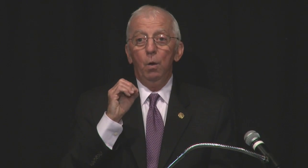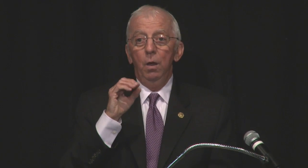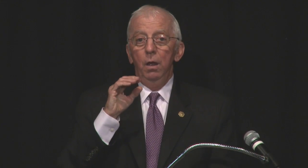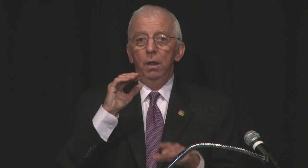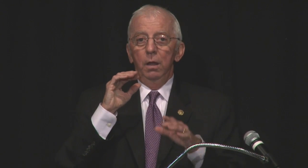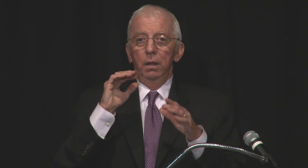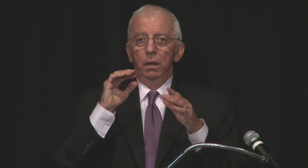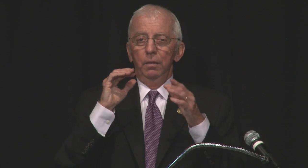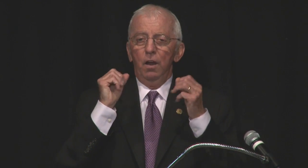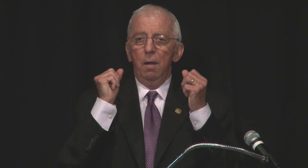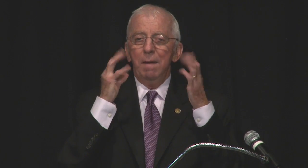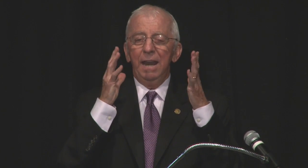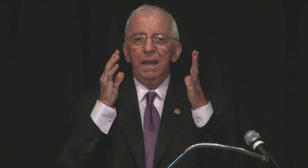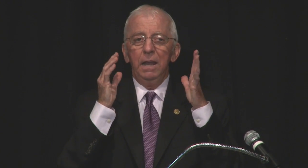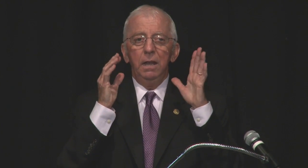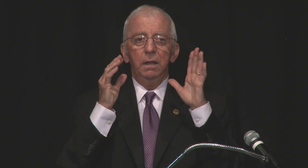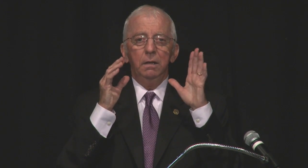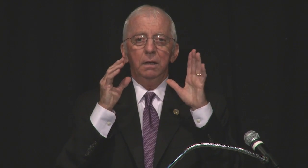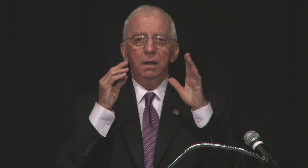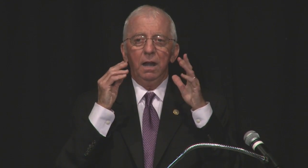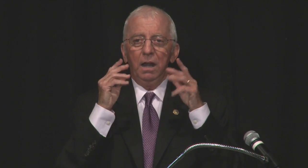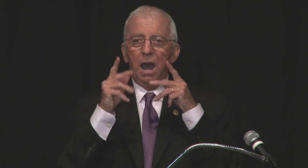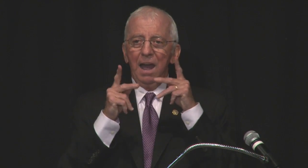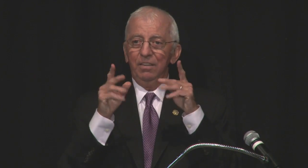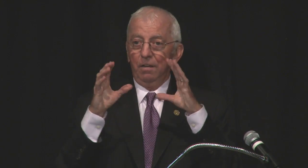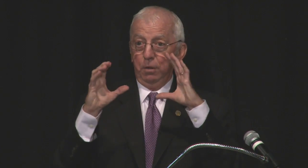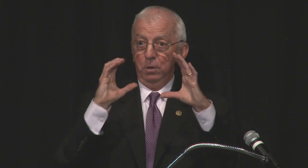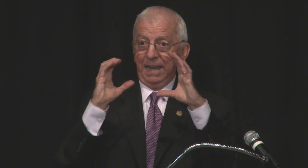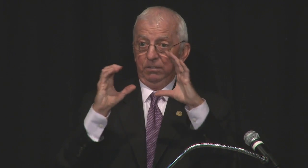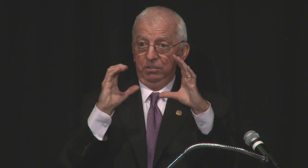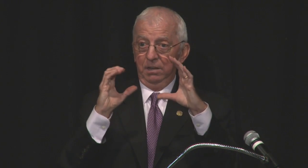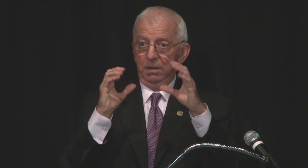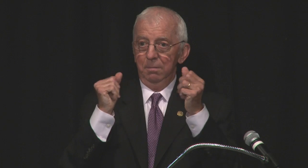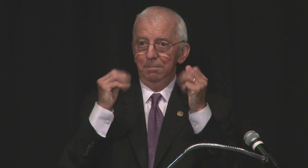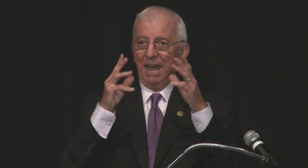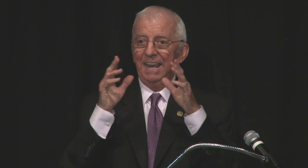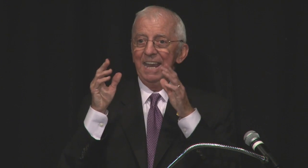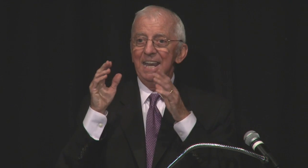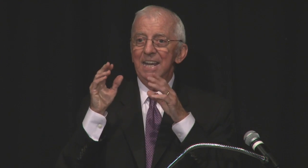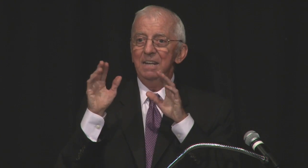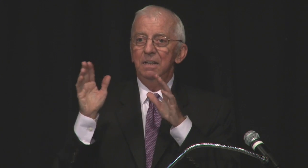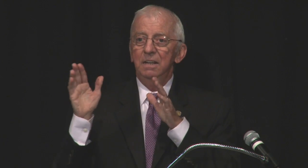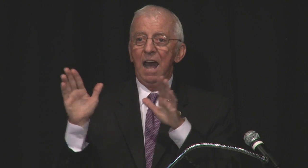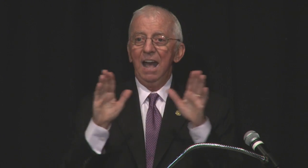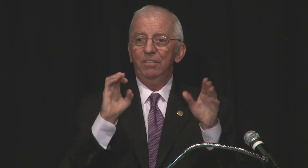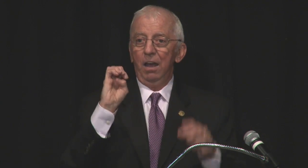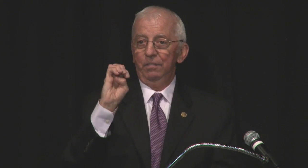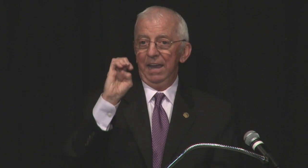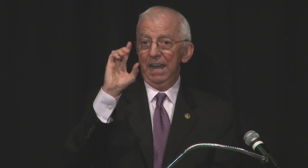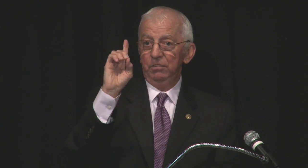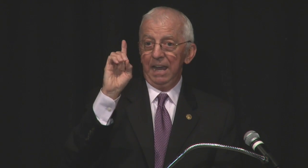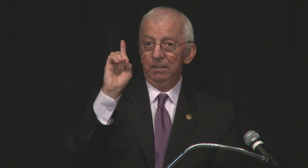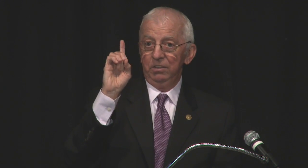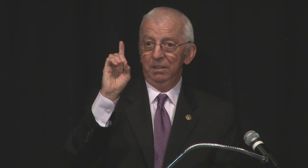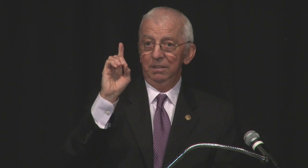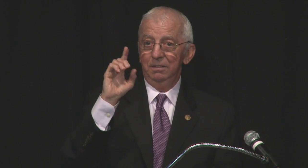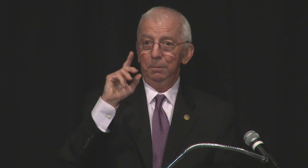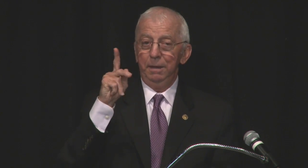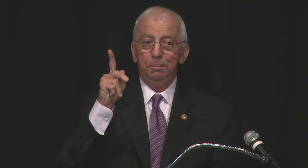So there are many kinds of communication, many kinds of education.